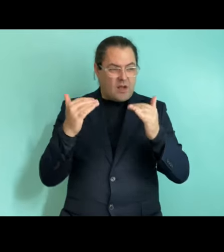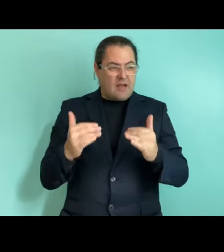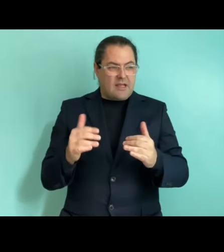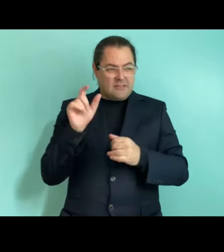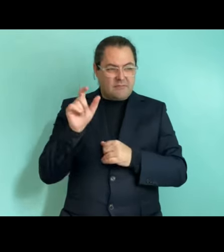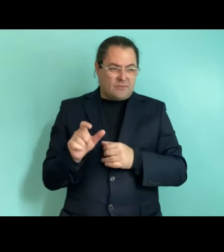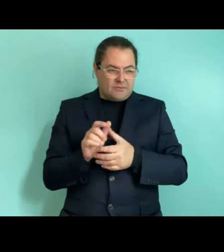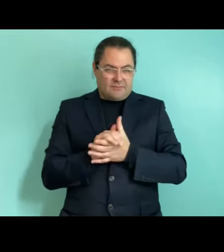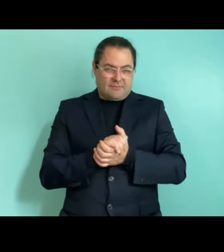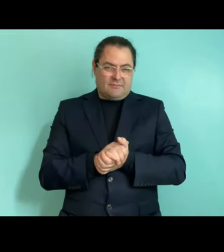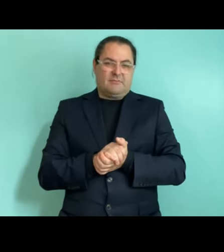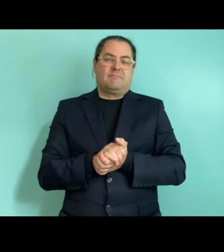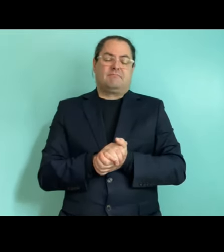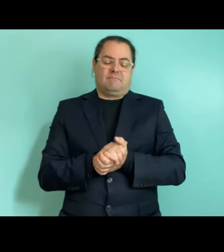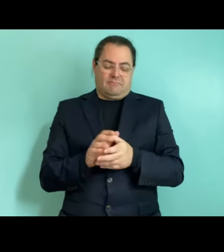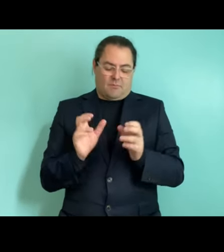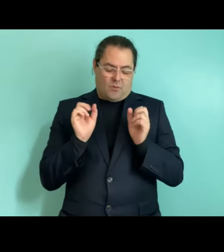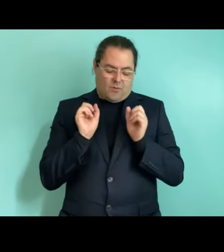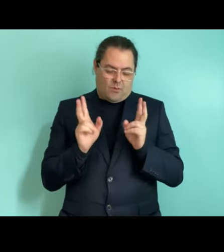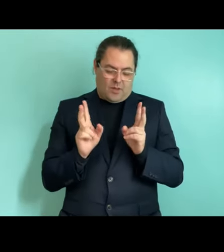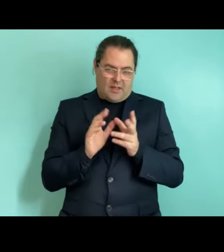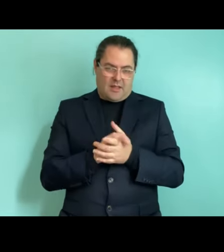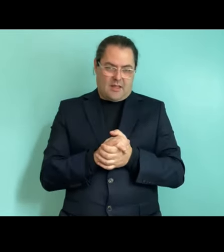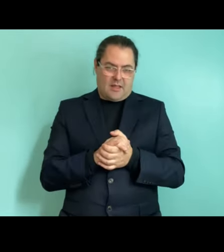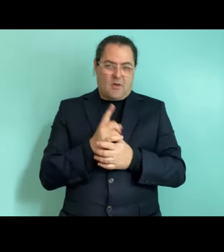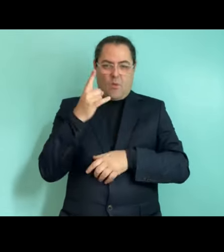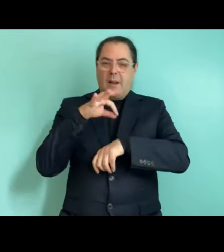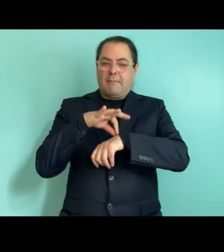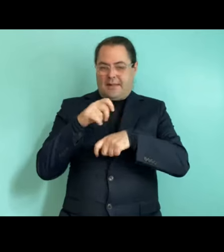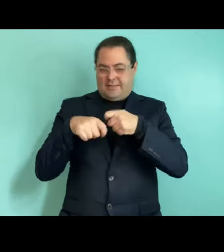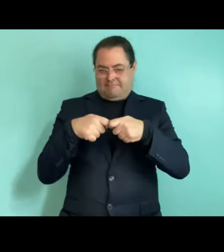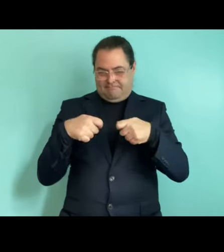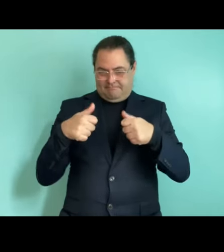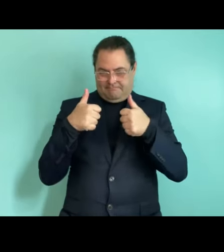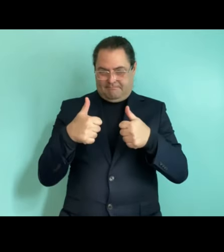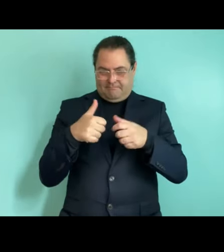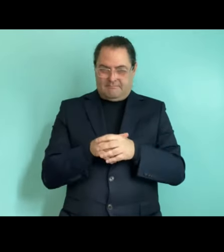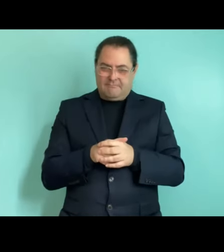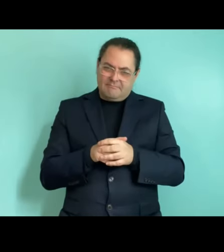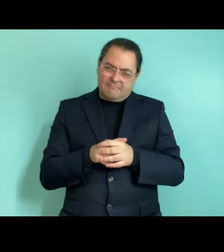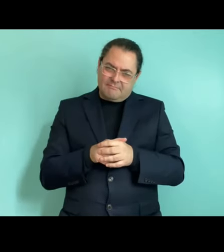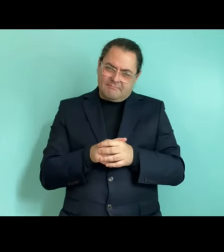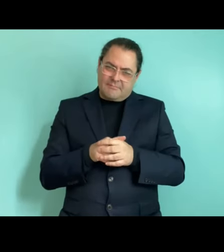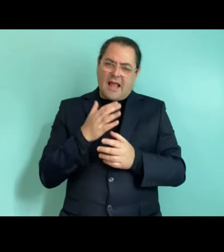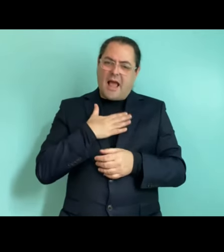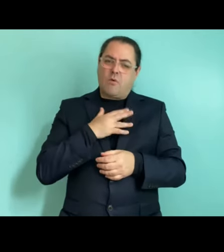12:19:32 Yeah, sure. Let me just use this minutes to wrap up our network was started